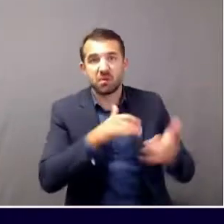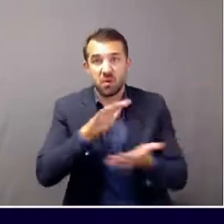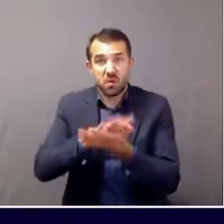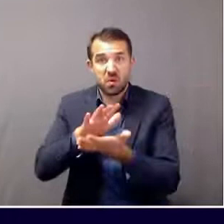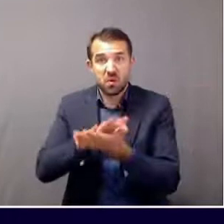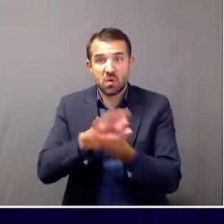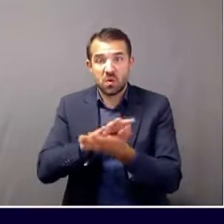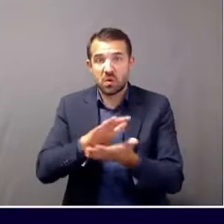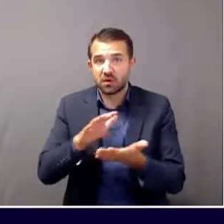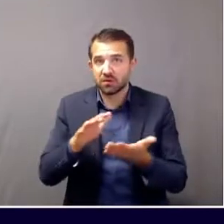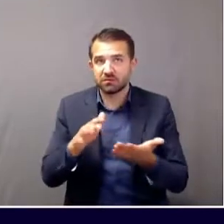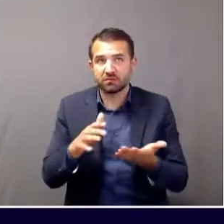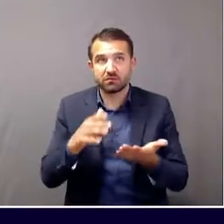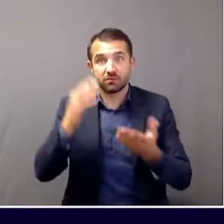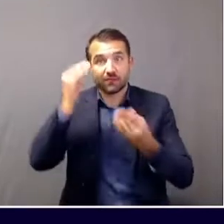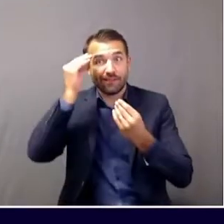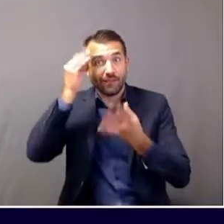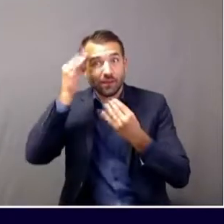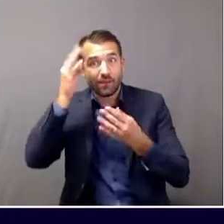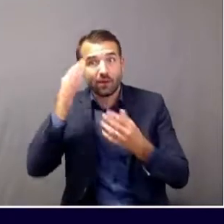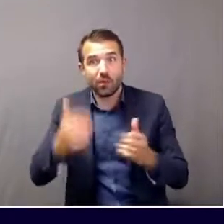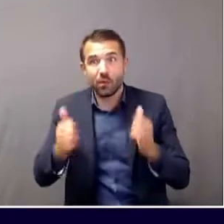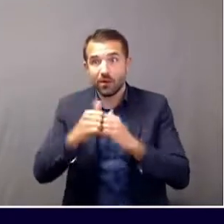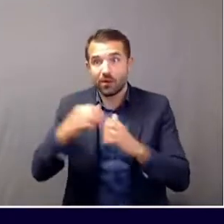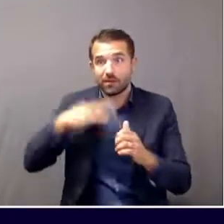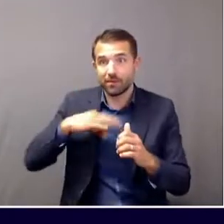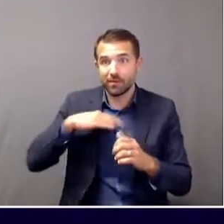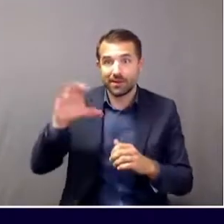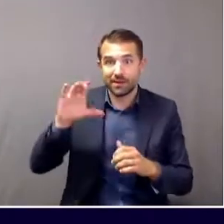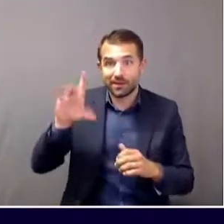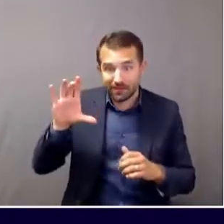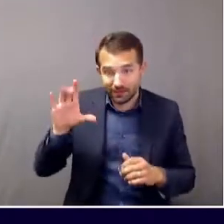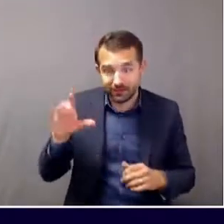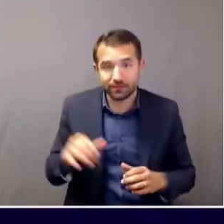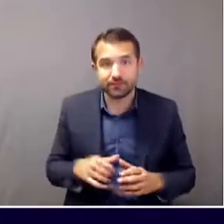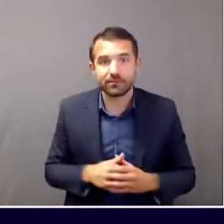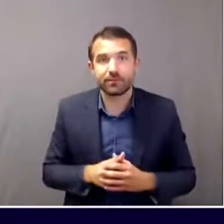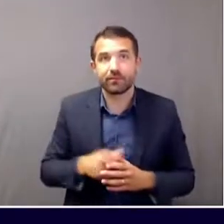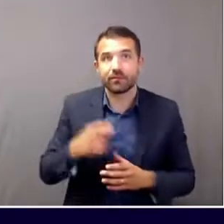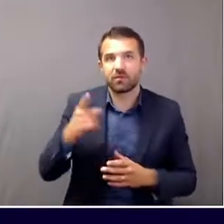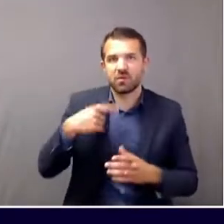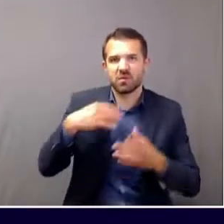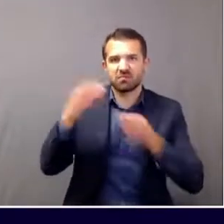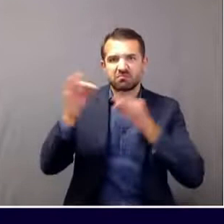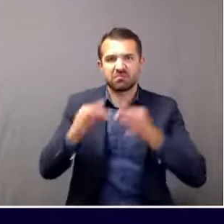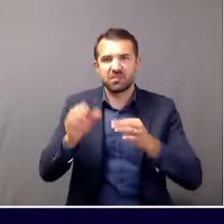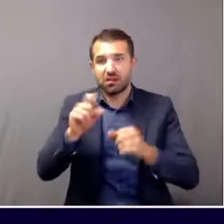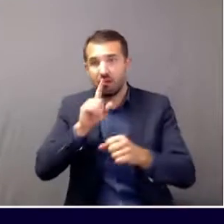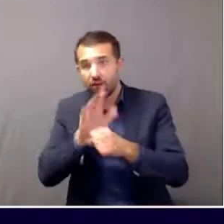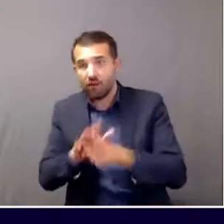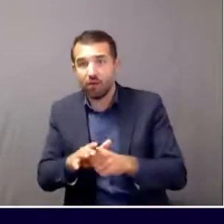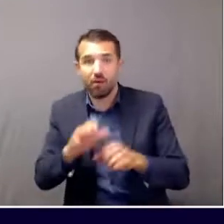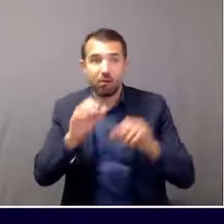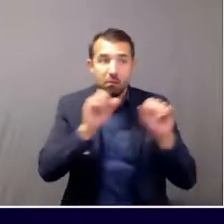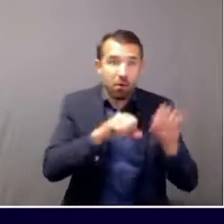we get data through the Maine TV cedar Dr shock and talk about